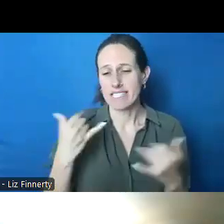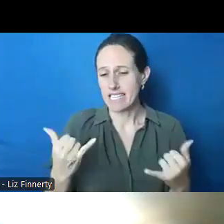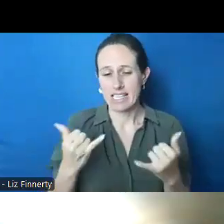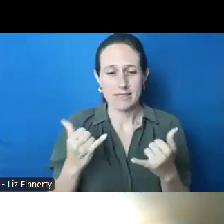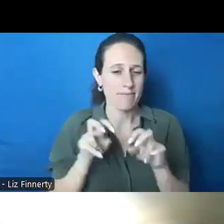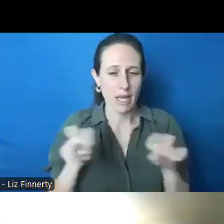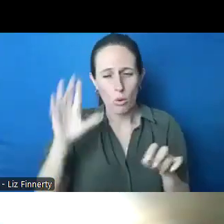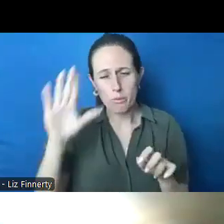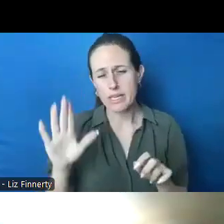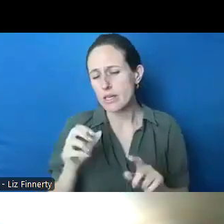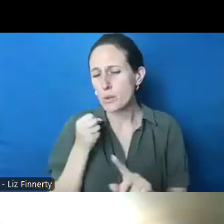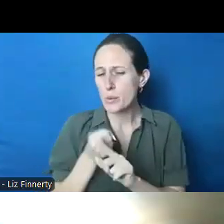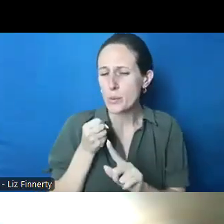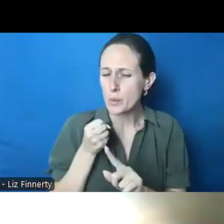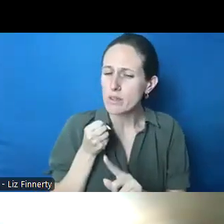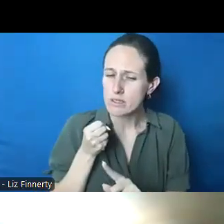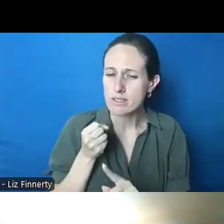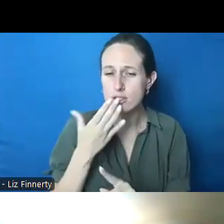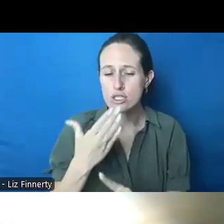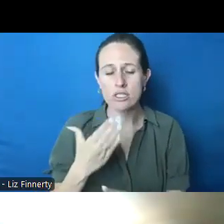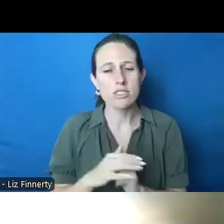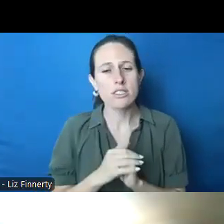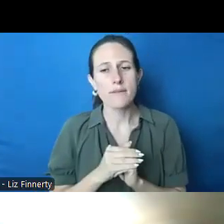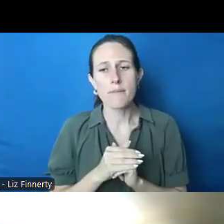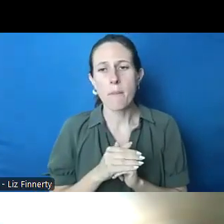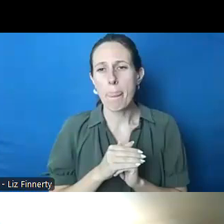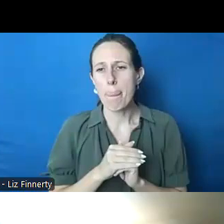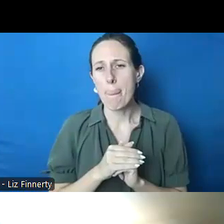powerful discussion ahead of us. I'm going to kick things off by